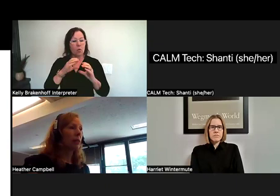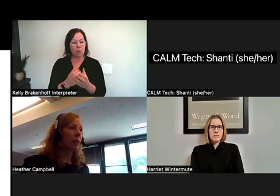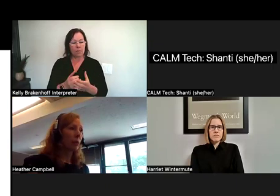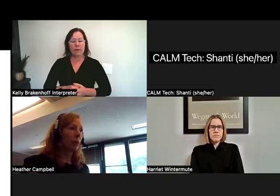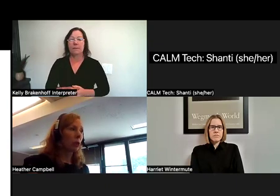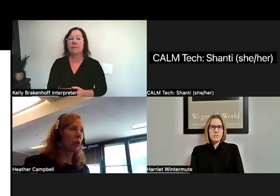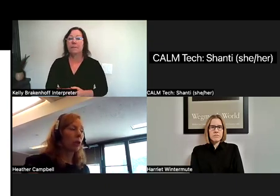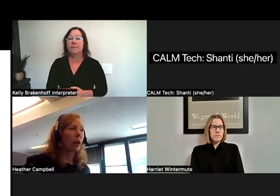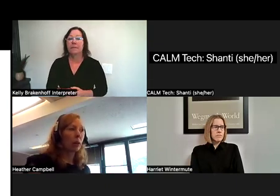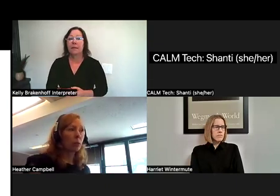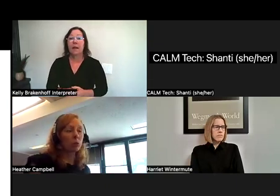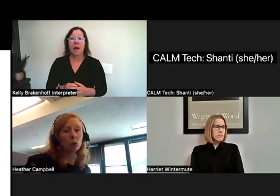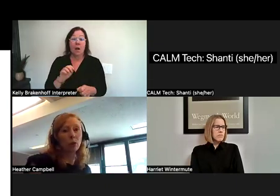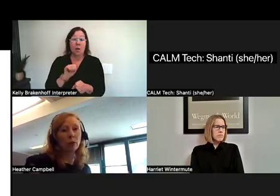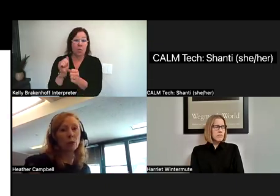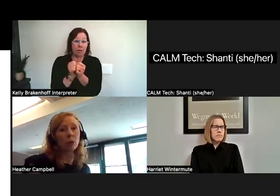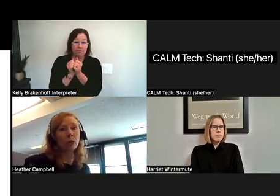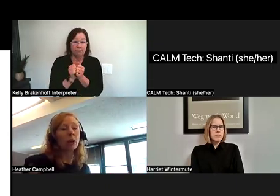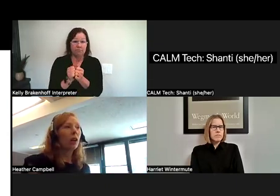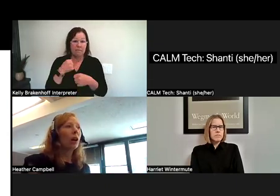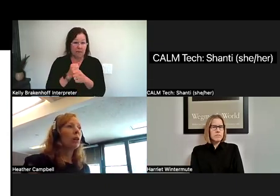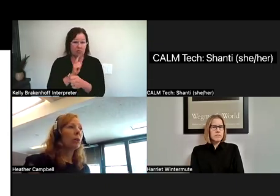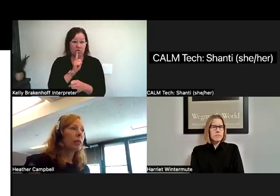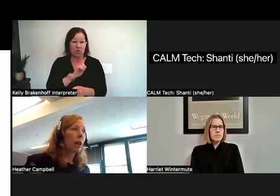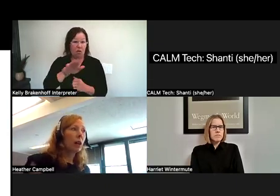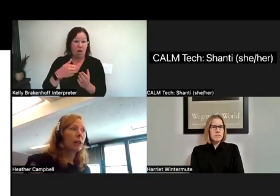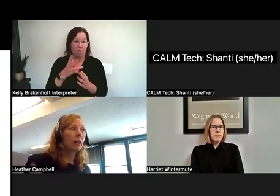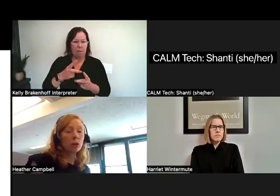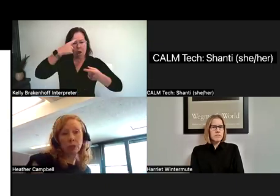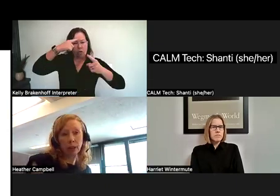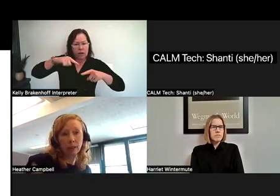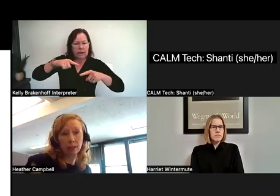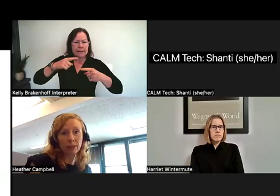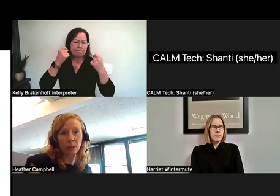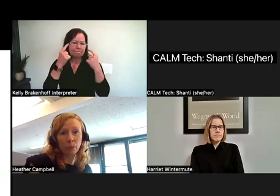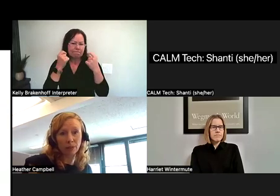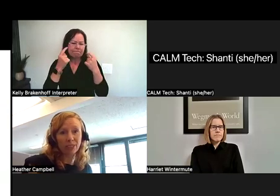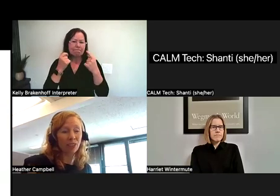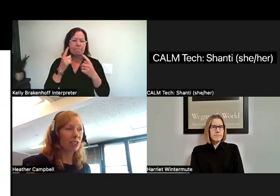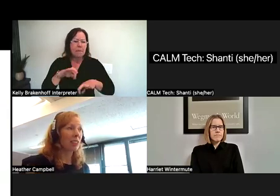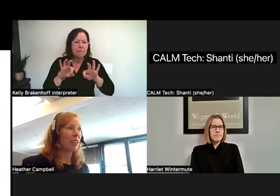collaboration helps to ensure that everyone agrees on and understands the importance and urgency of